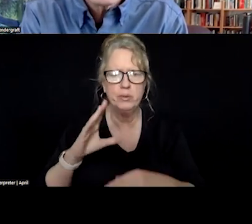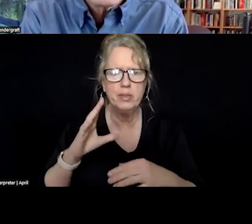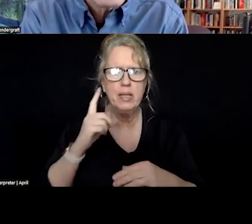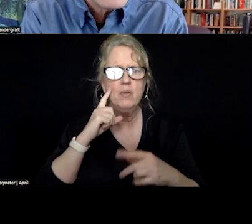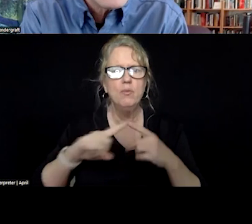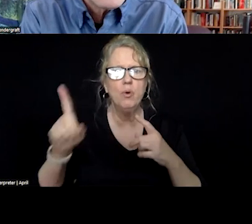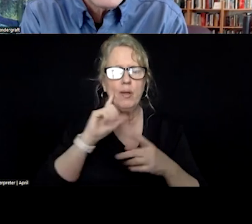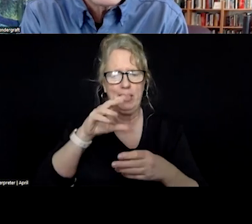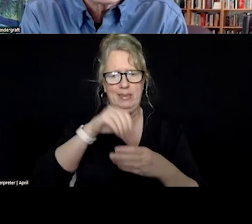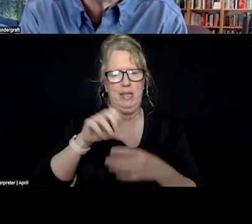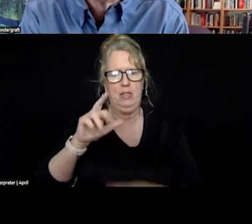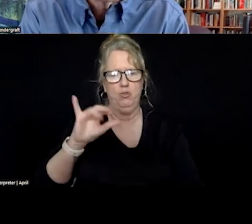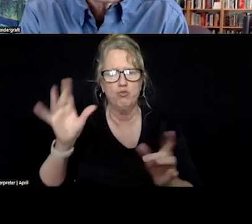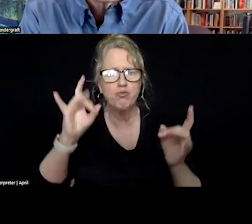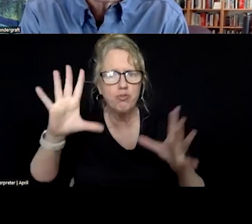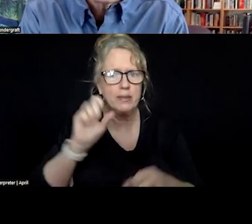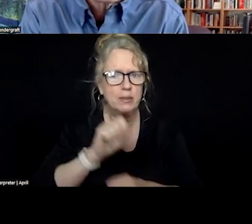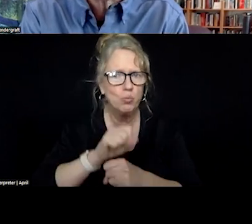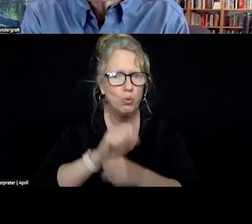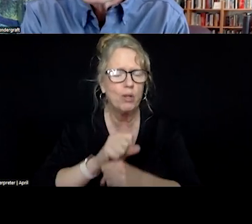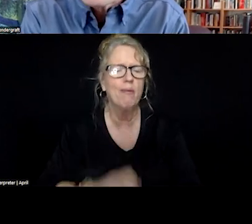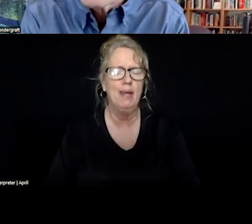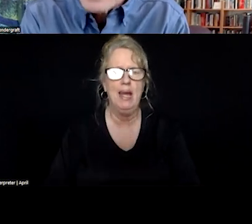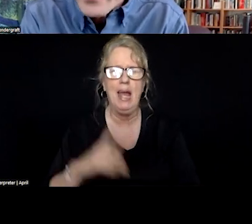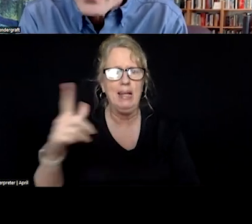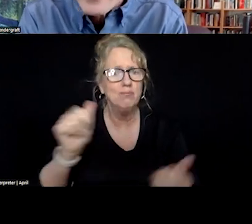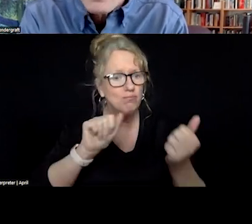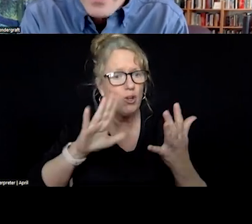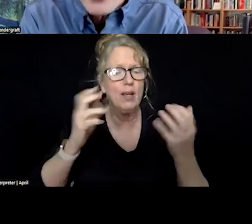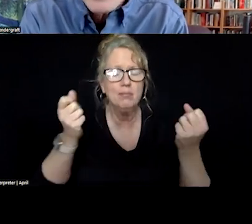CRISIS WORK AND ADDRESS ETHICAL AND OTHER QUESTIONS.